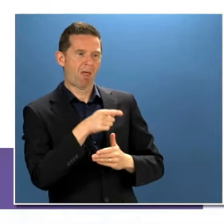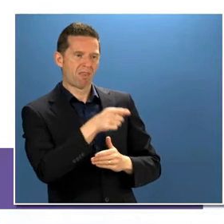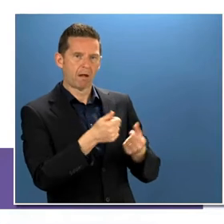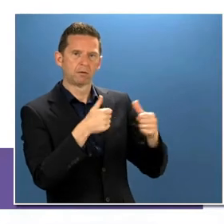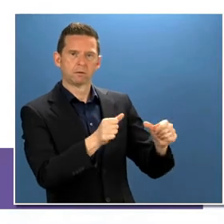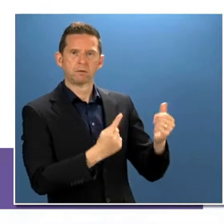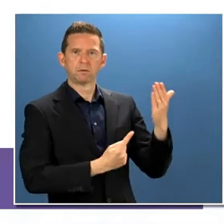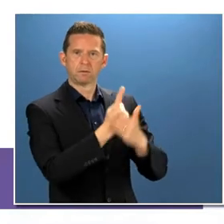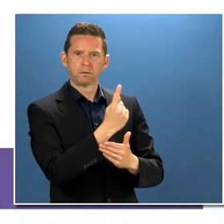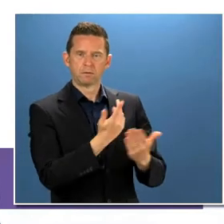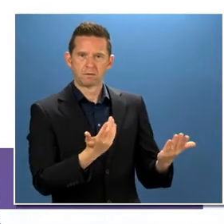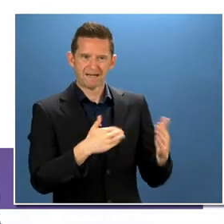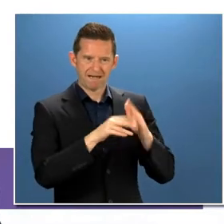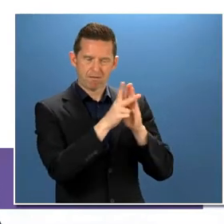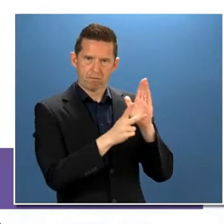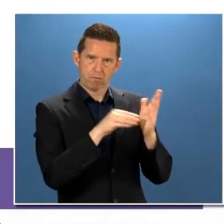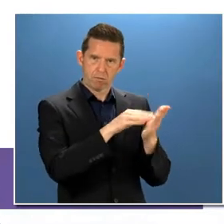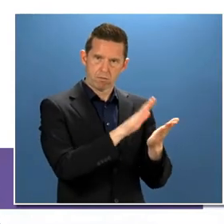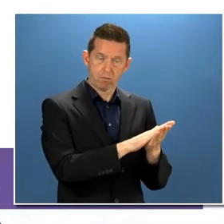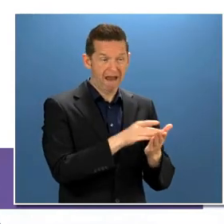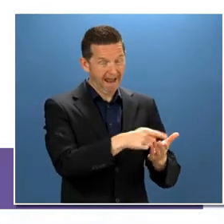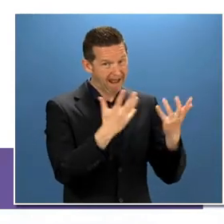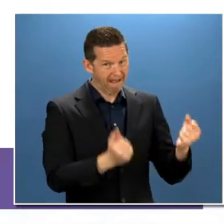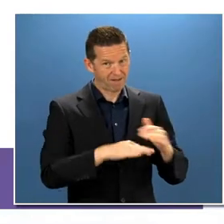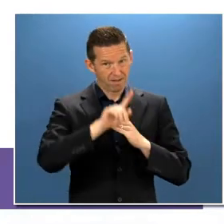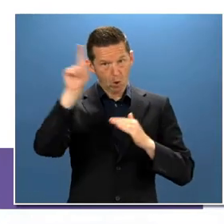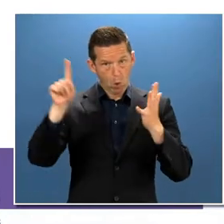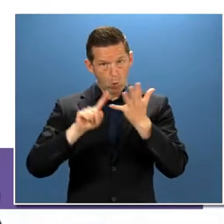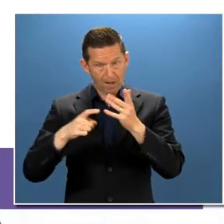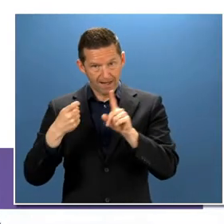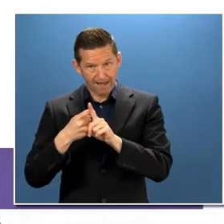And in the UK this occurs, and in Victoria to a lesser extent this occurs,